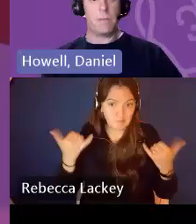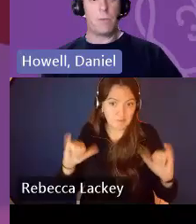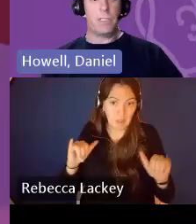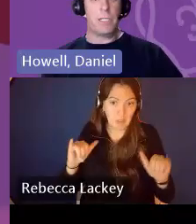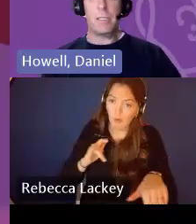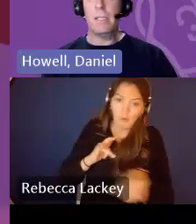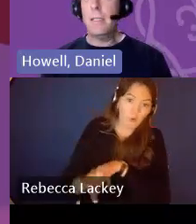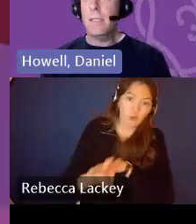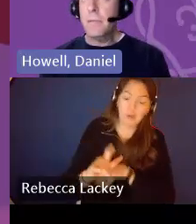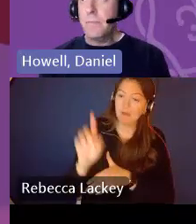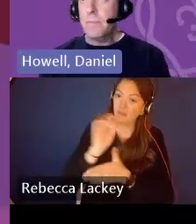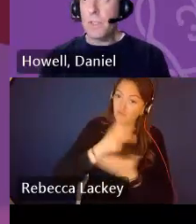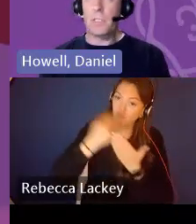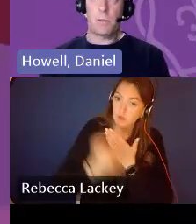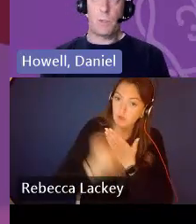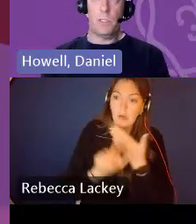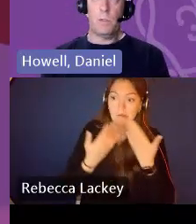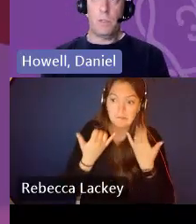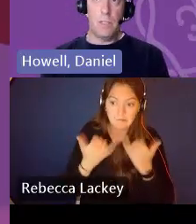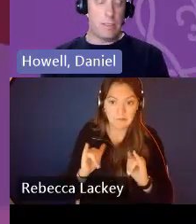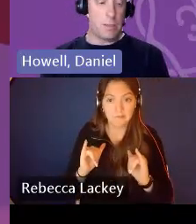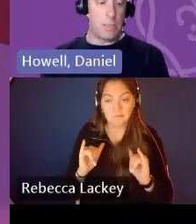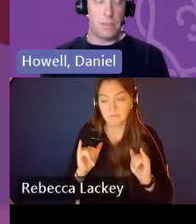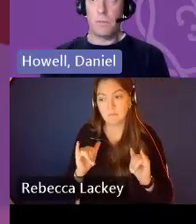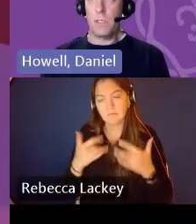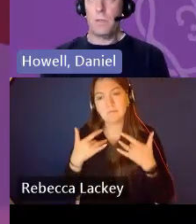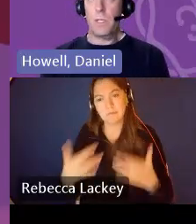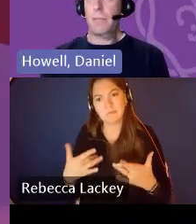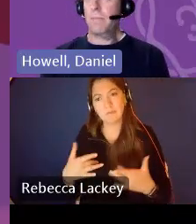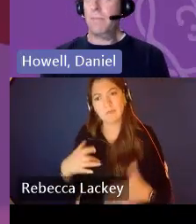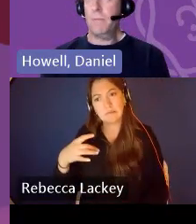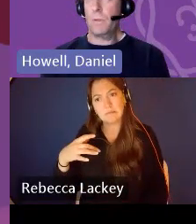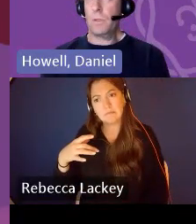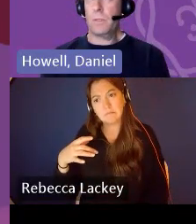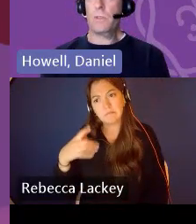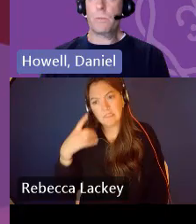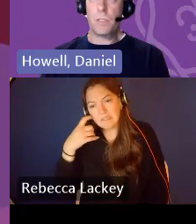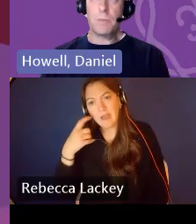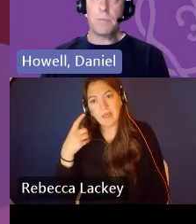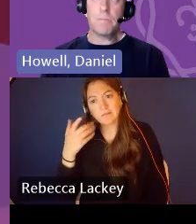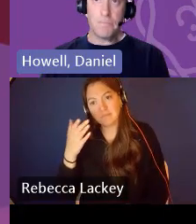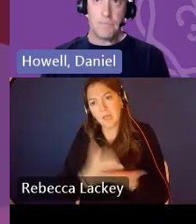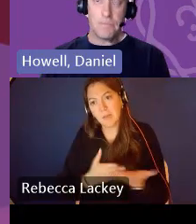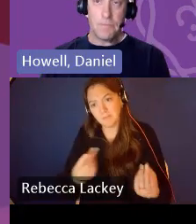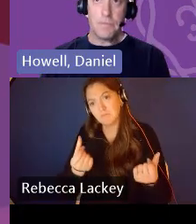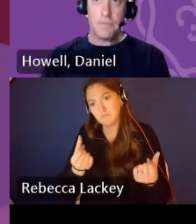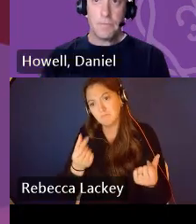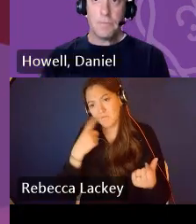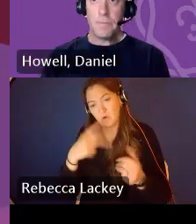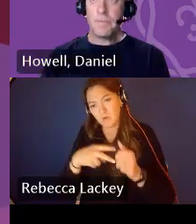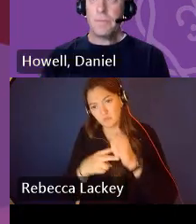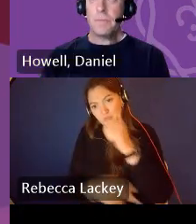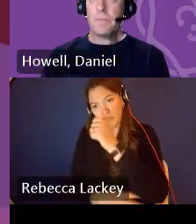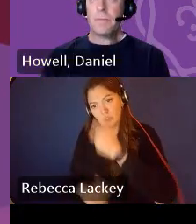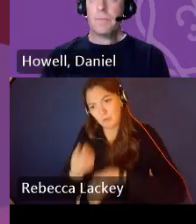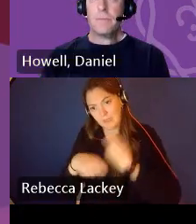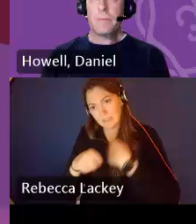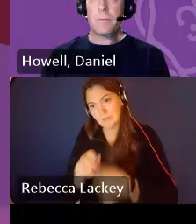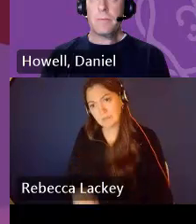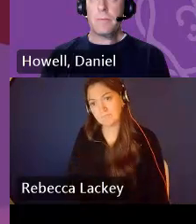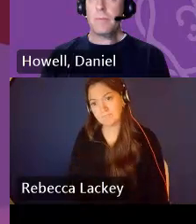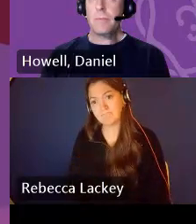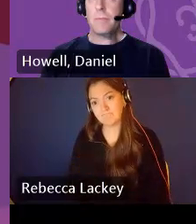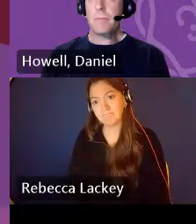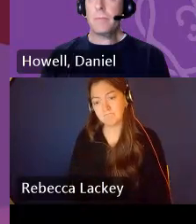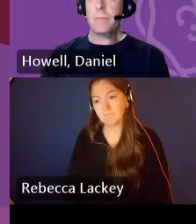of the project, but generally we do anticipate some right away for the bridge replacement.